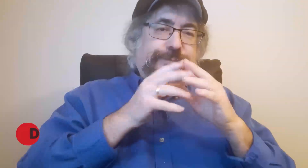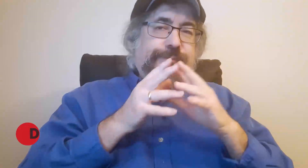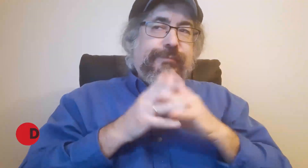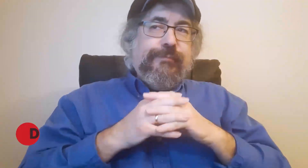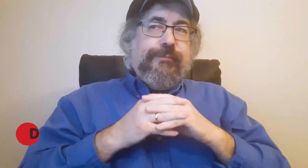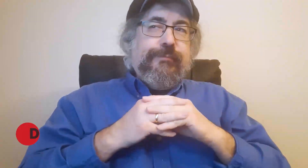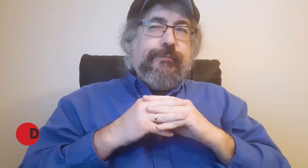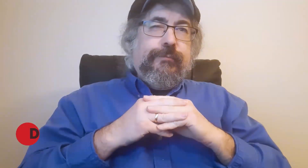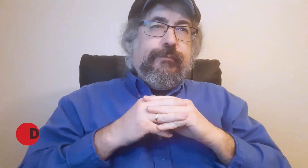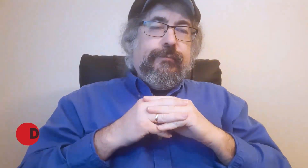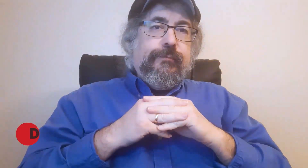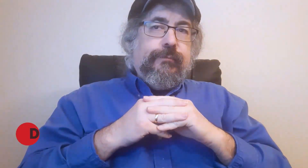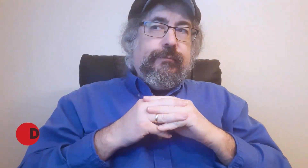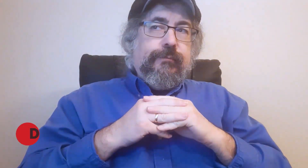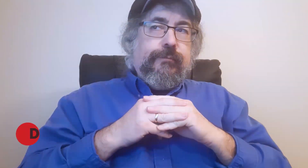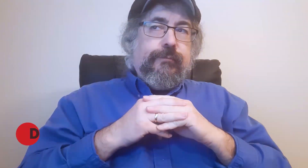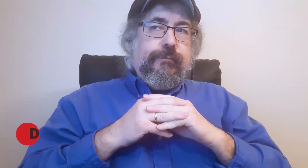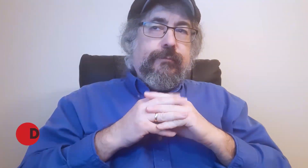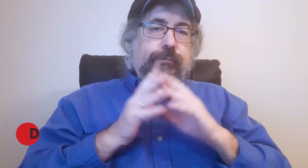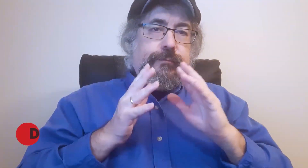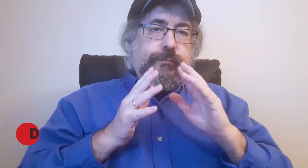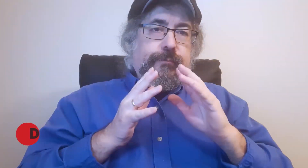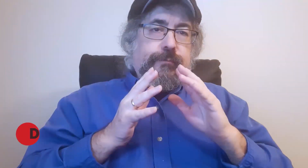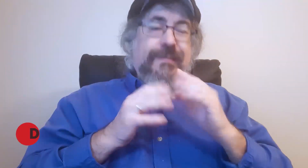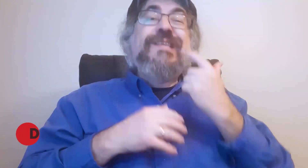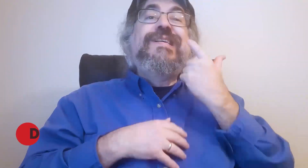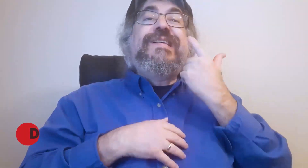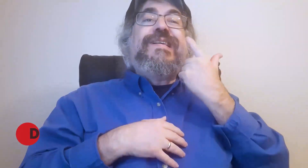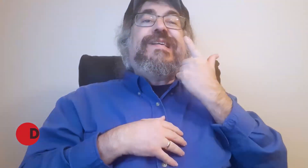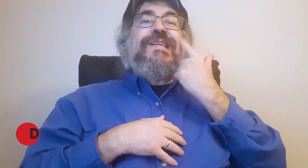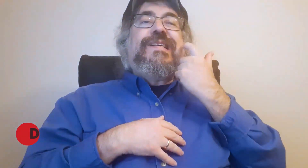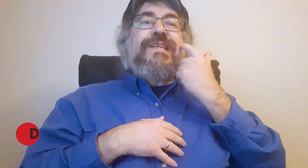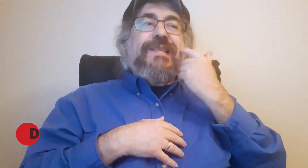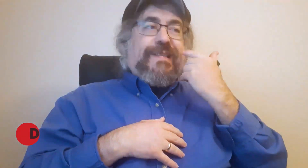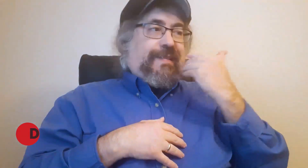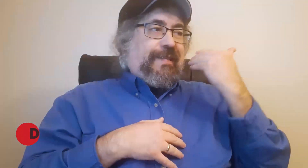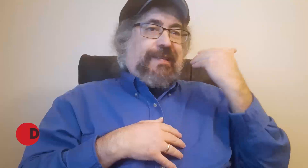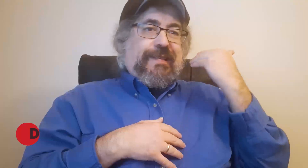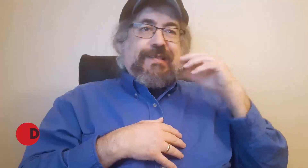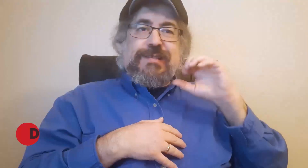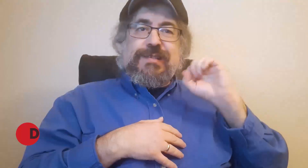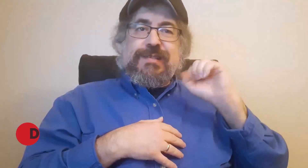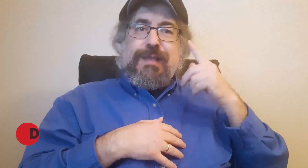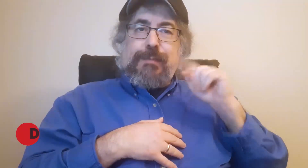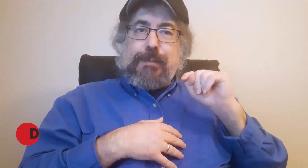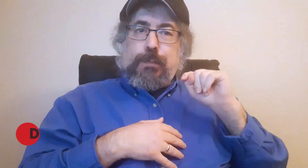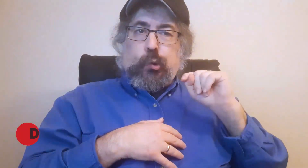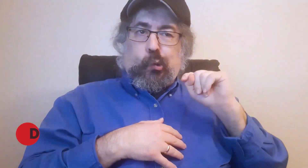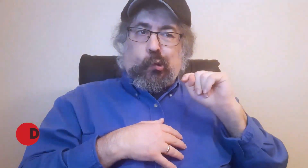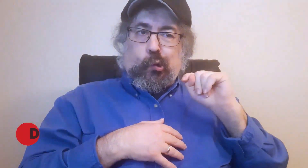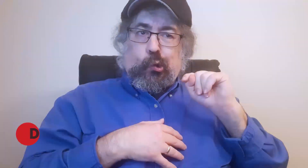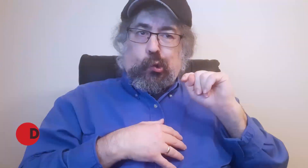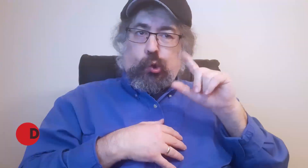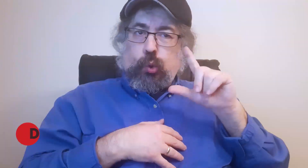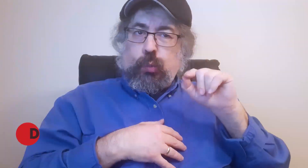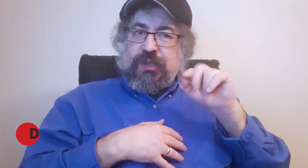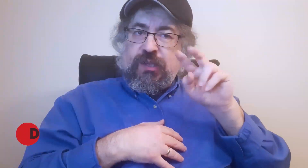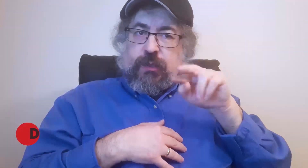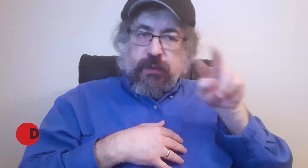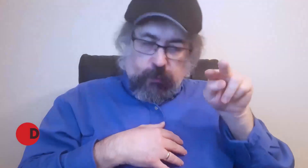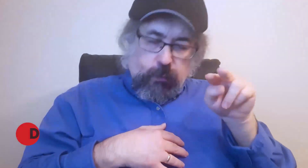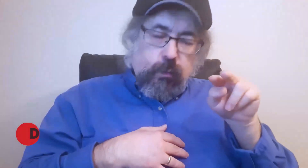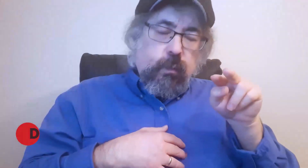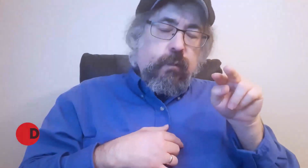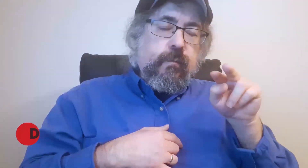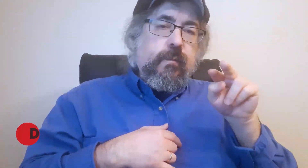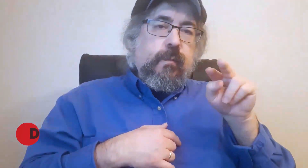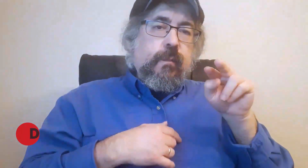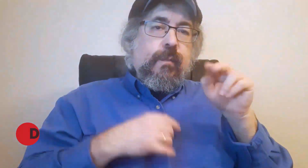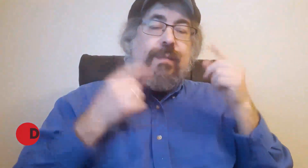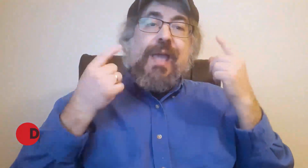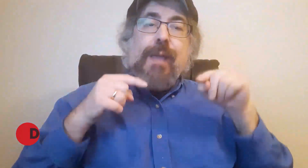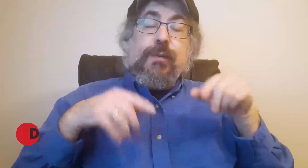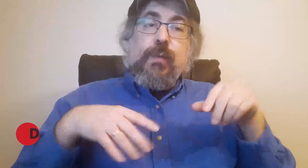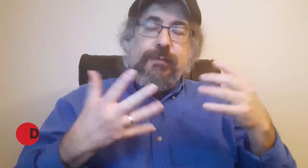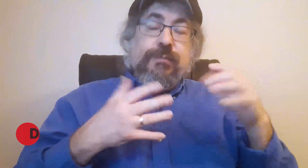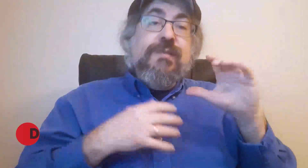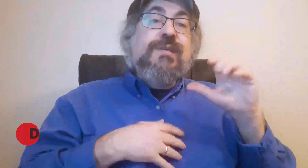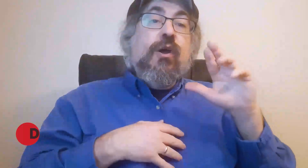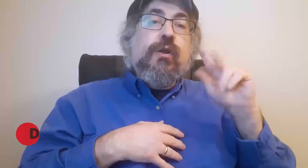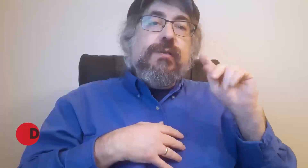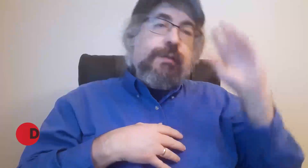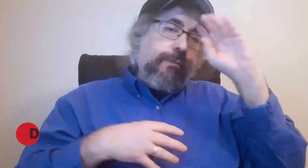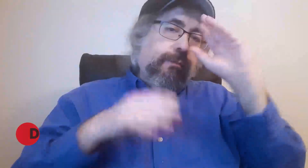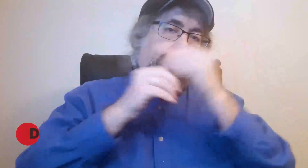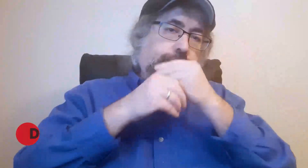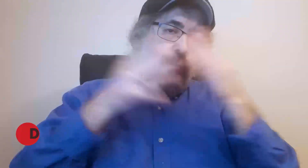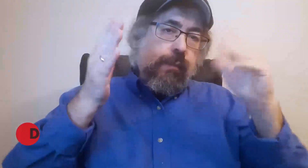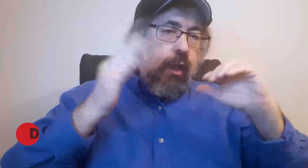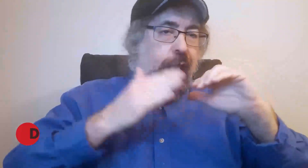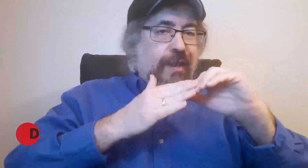On September 22nd, 2022 CRTC announced that there would be